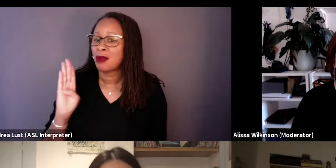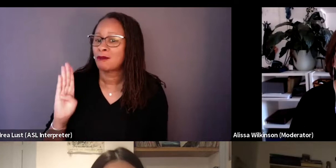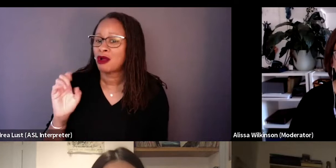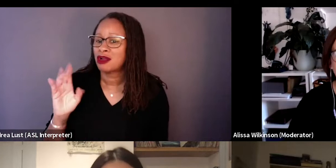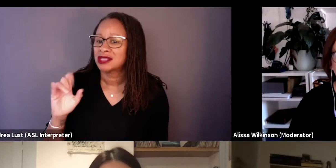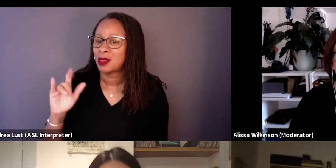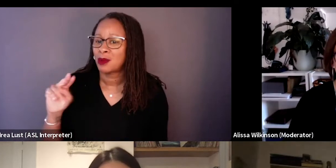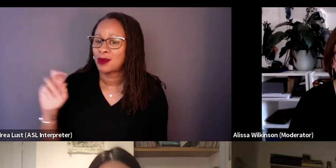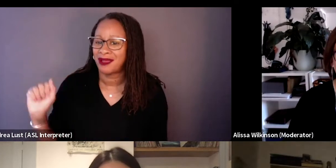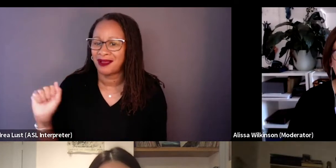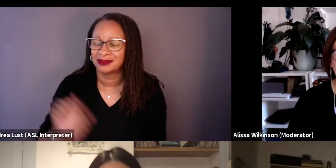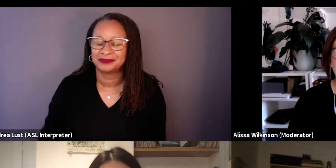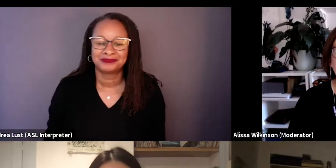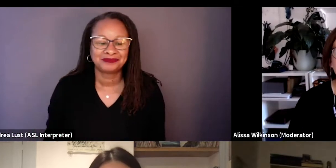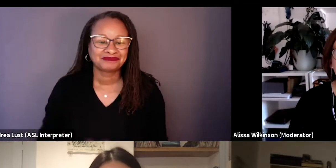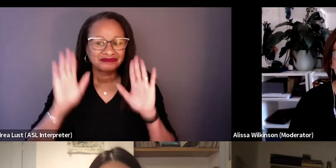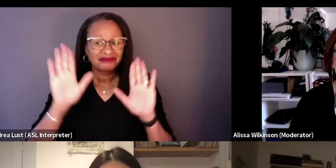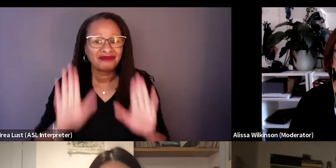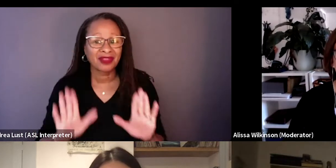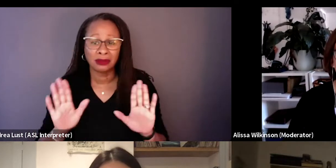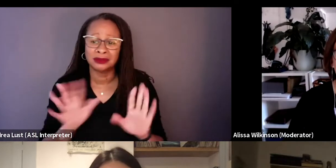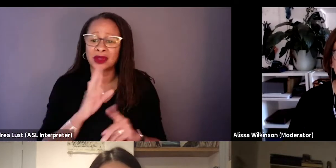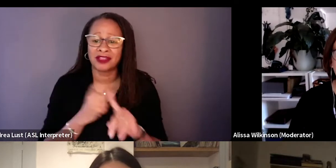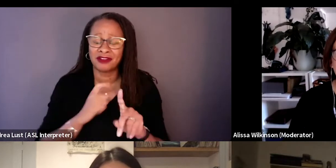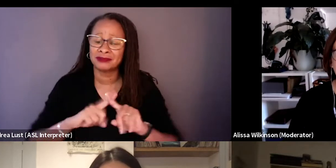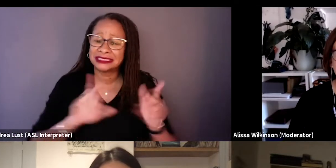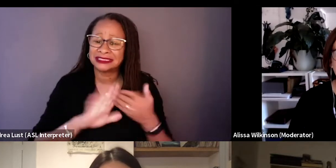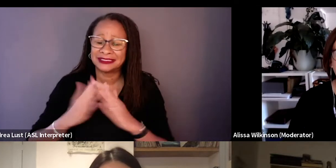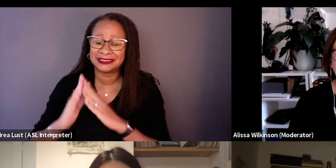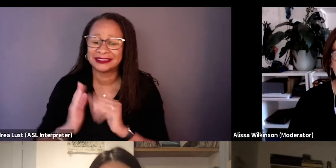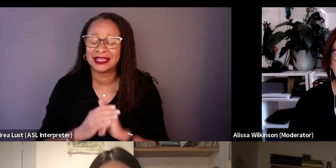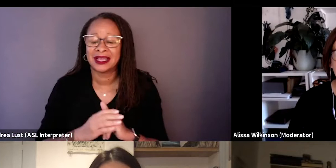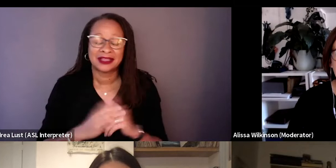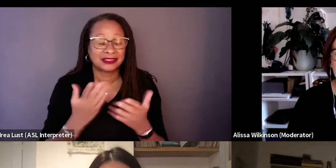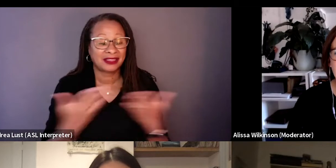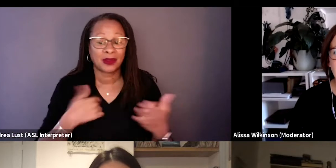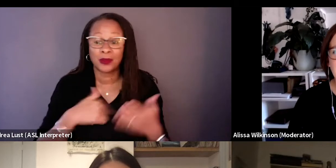Wonderful. So we're all talking from different cities, which is a thing that we're luckily able to do, but I,